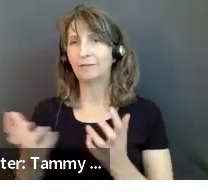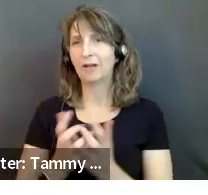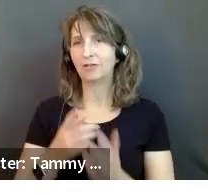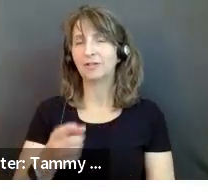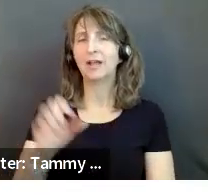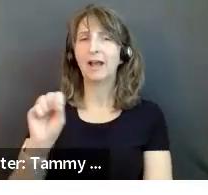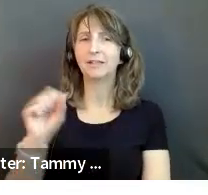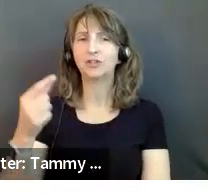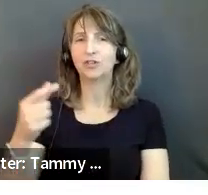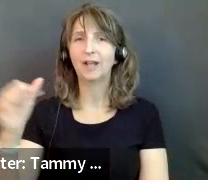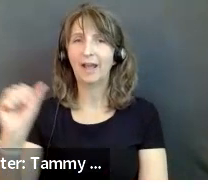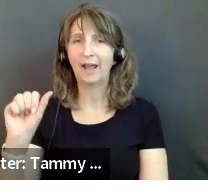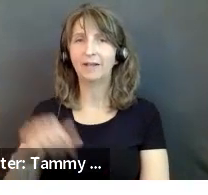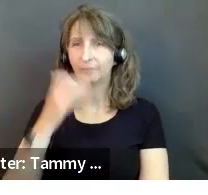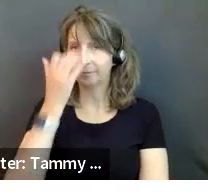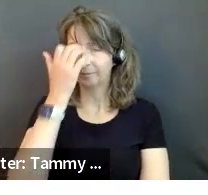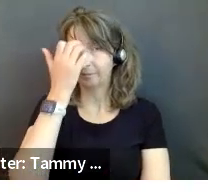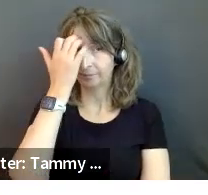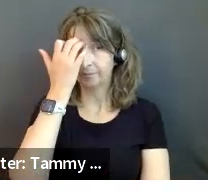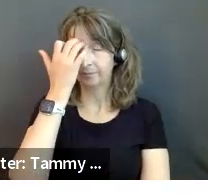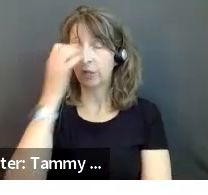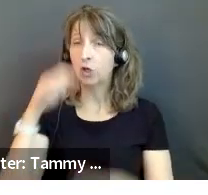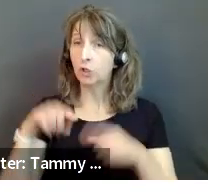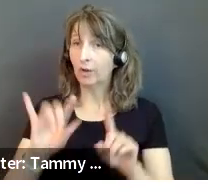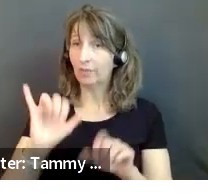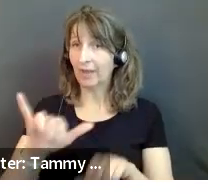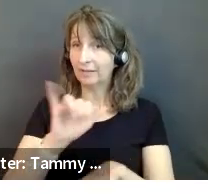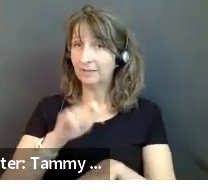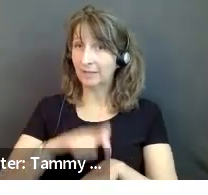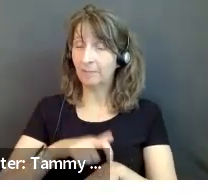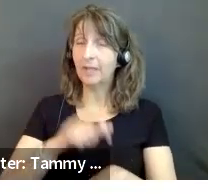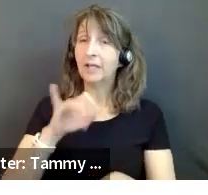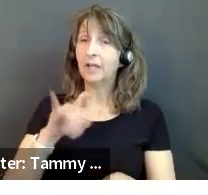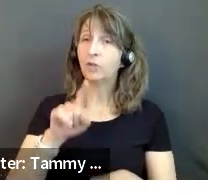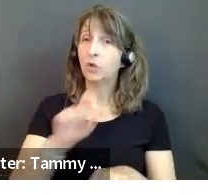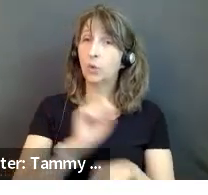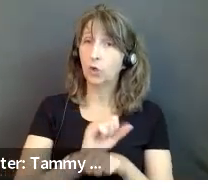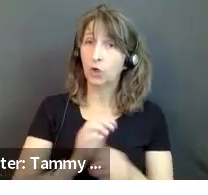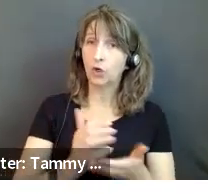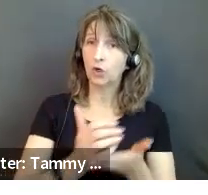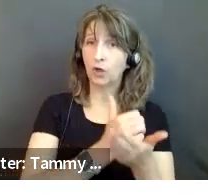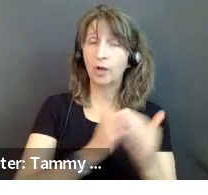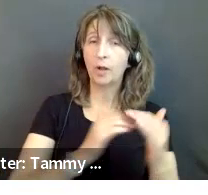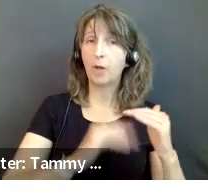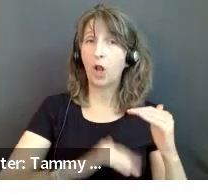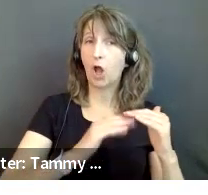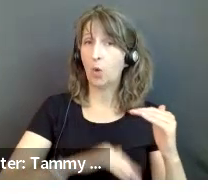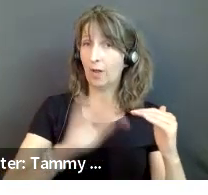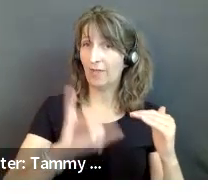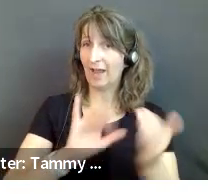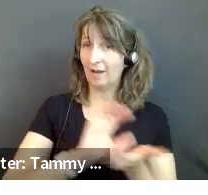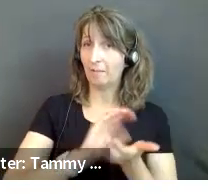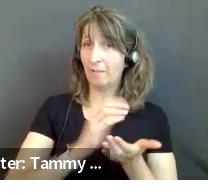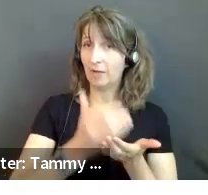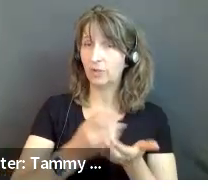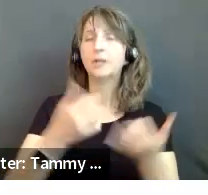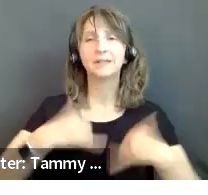So during this period of time. If you are below that earnings level in a given month, then you continue to receive your benefits.